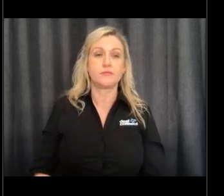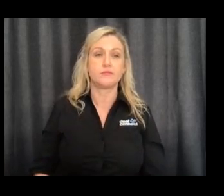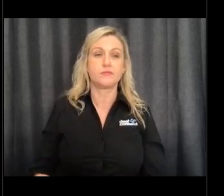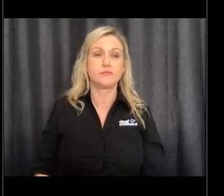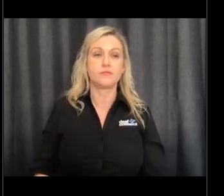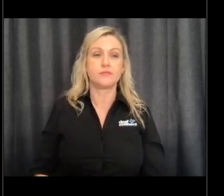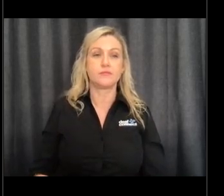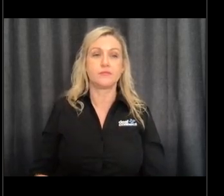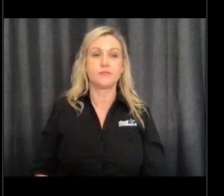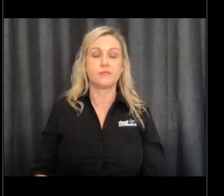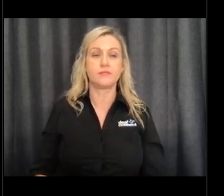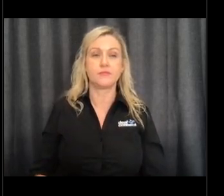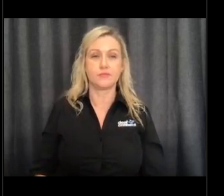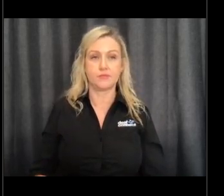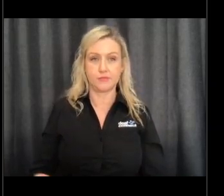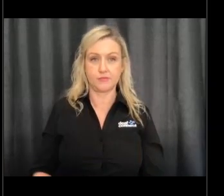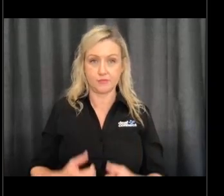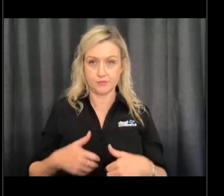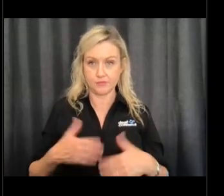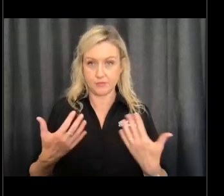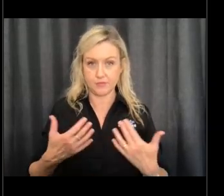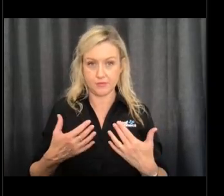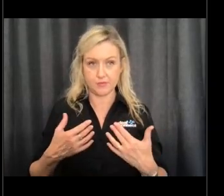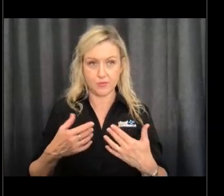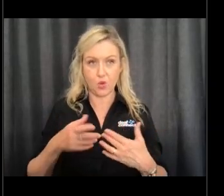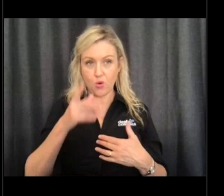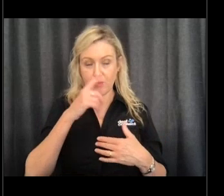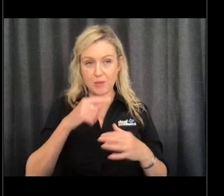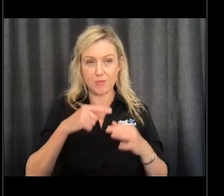Is there anything more you wanted to talk more on this one?